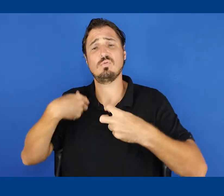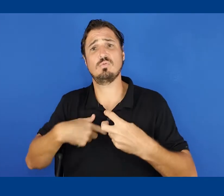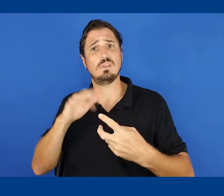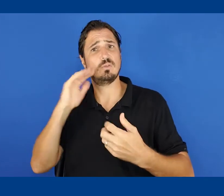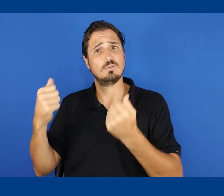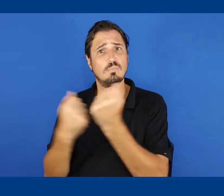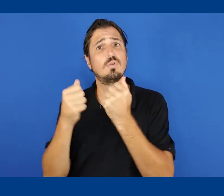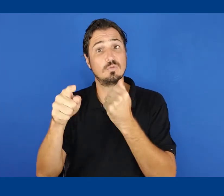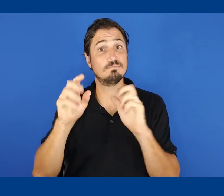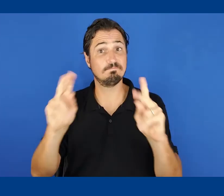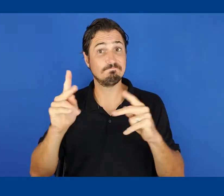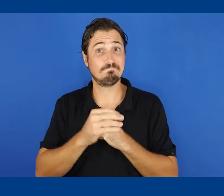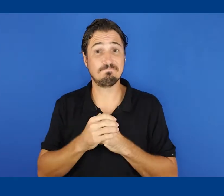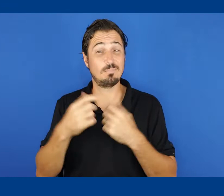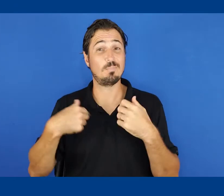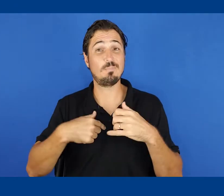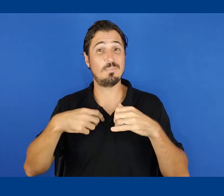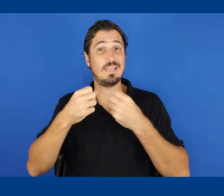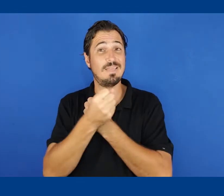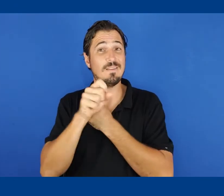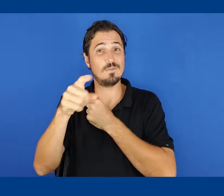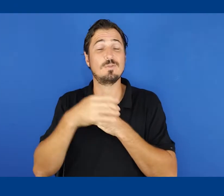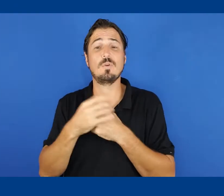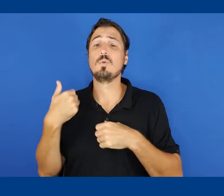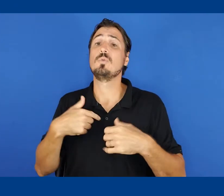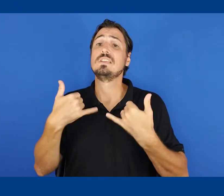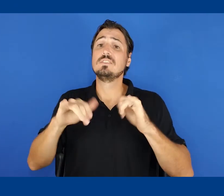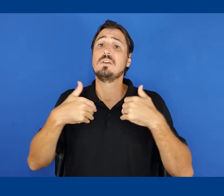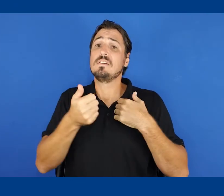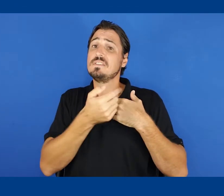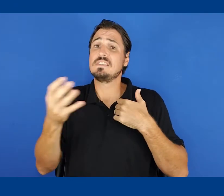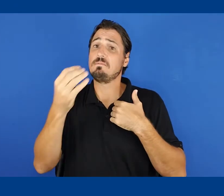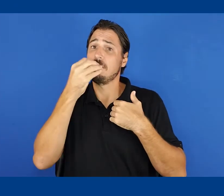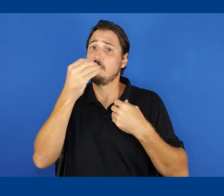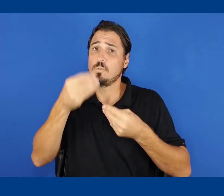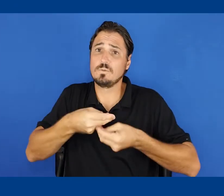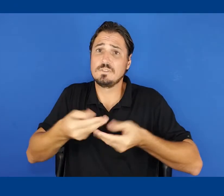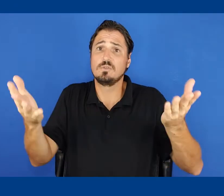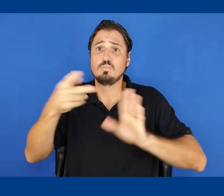There are still several food distribution programs underway on our island.